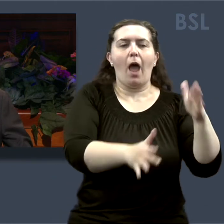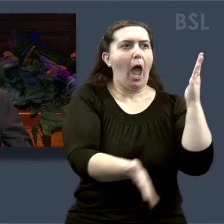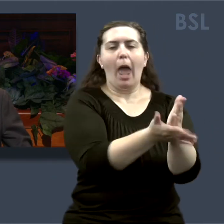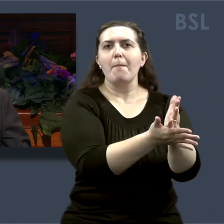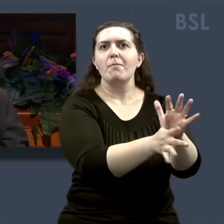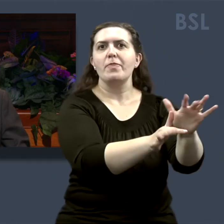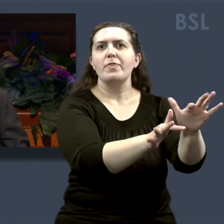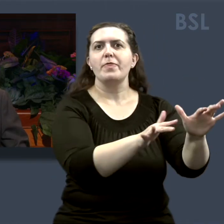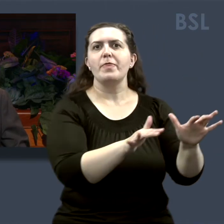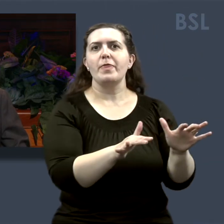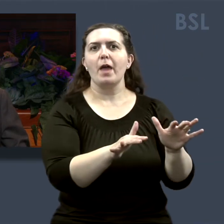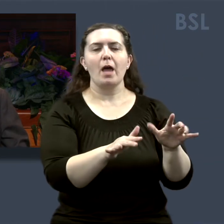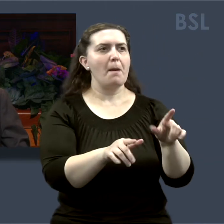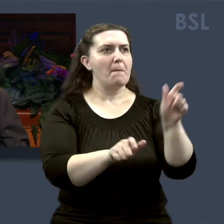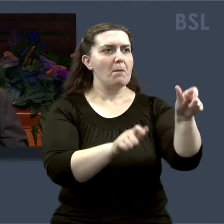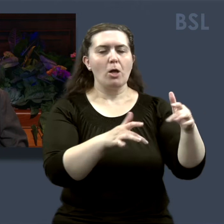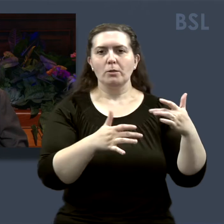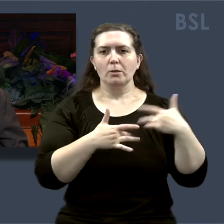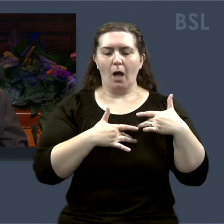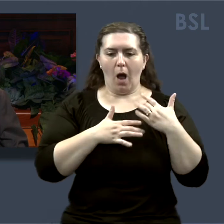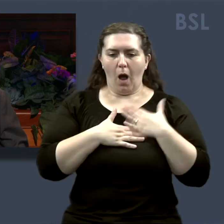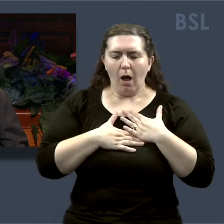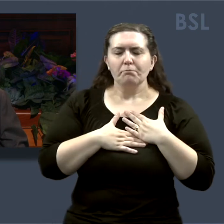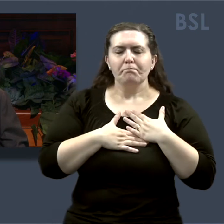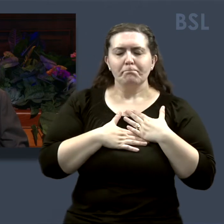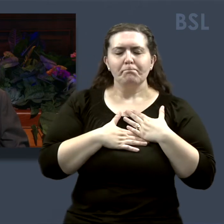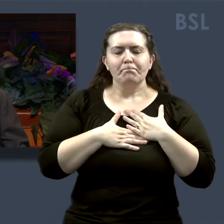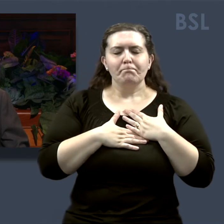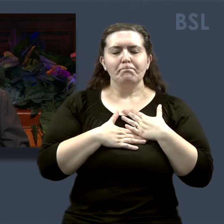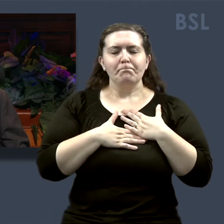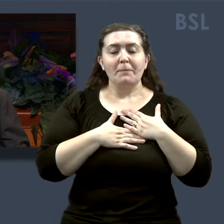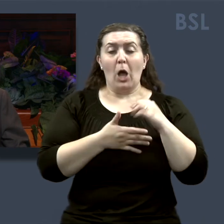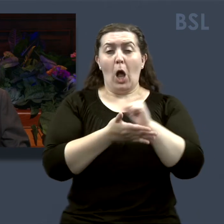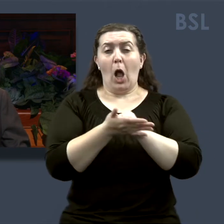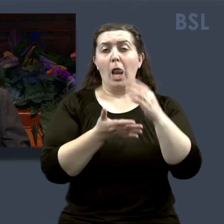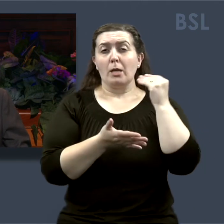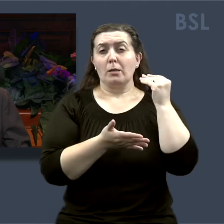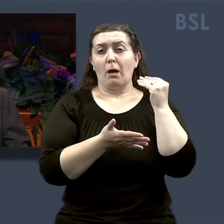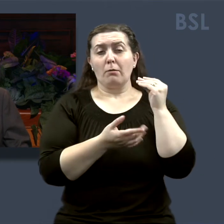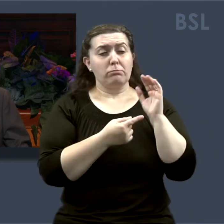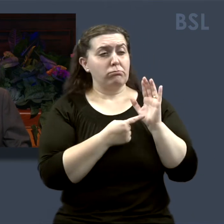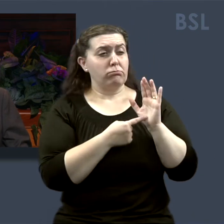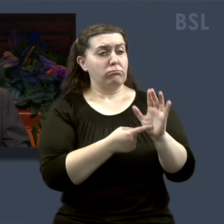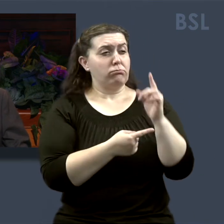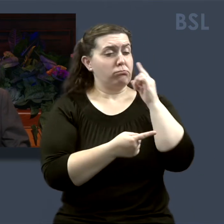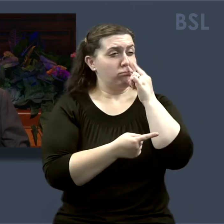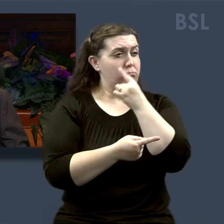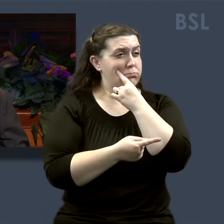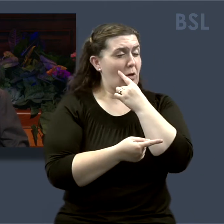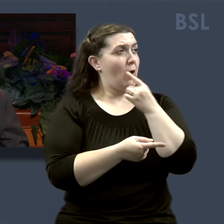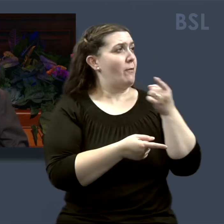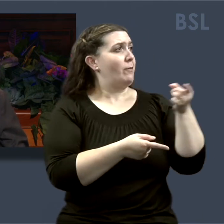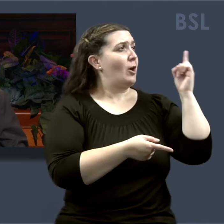It seemed everyone was touched. “The Comforter … beareth record of the Father and of the Son.”